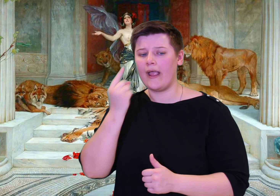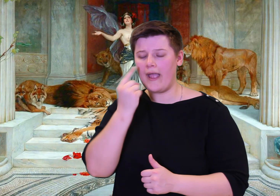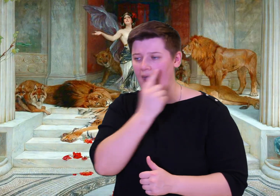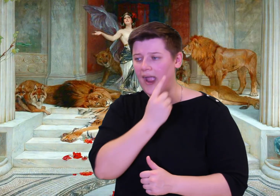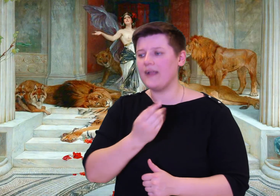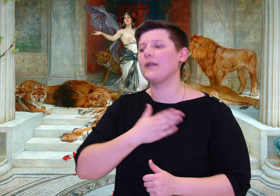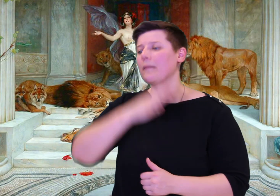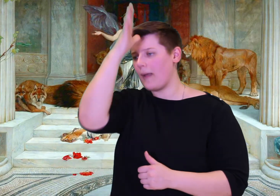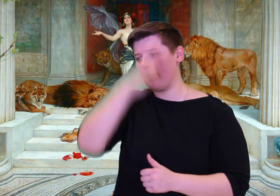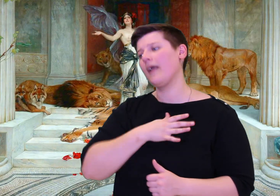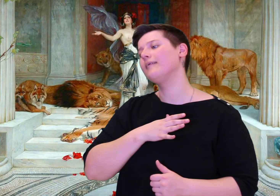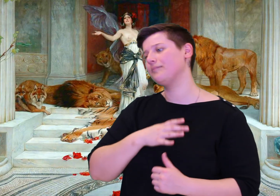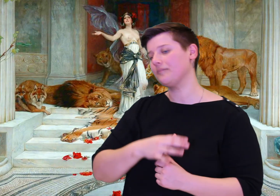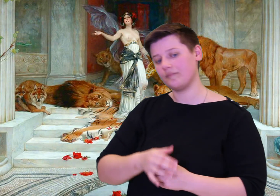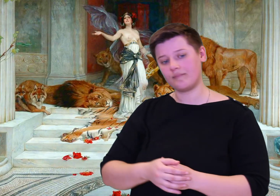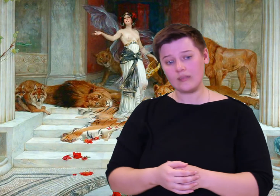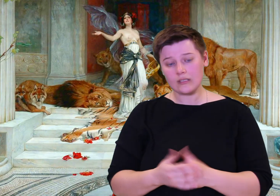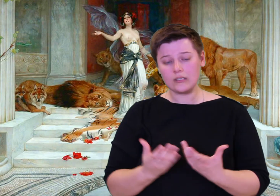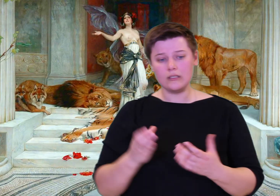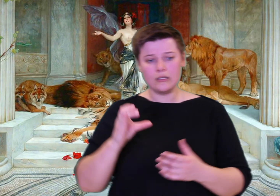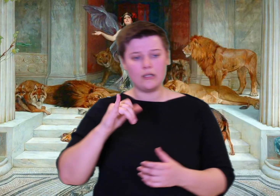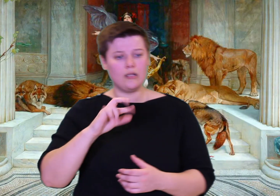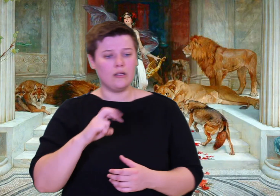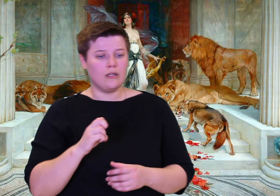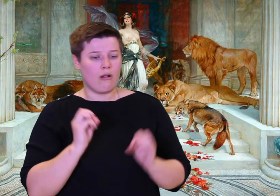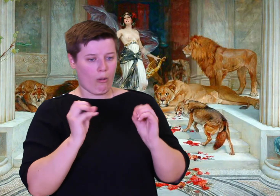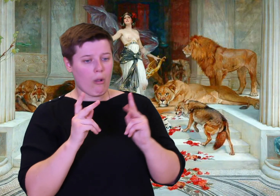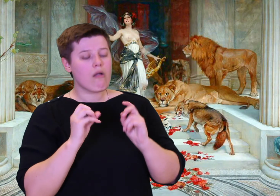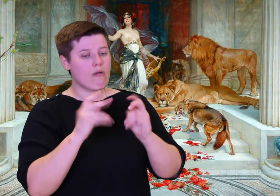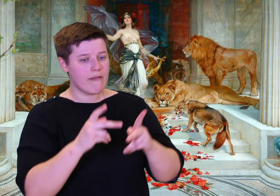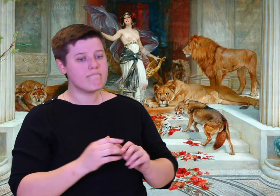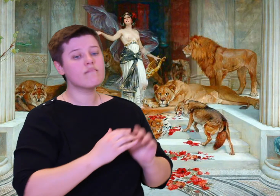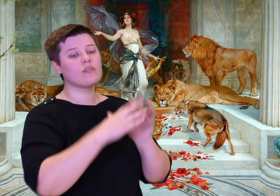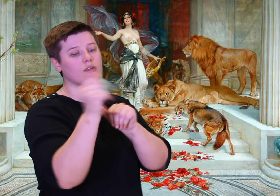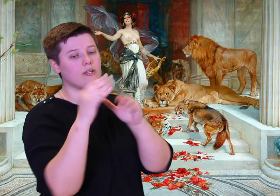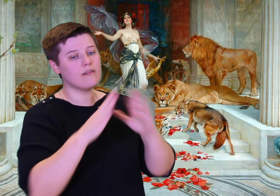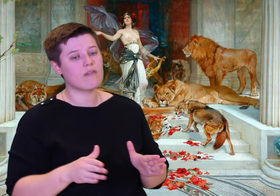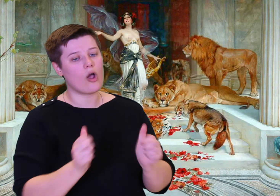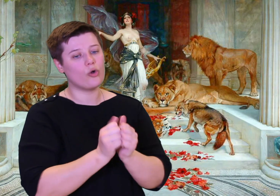insistent on telling me to eat and drink, then free them, so I may see with my own